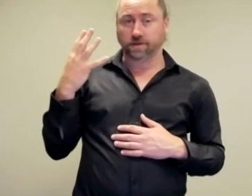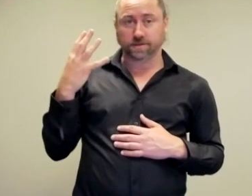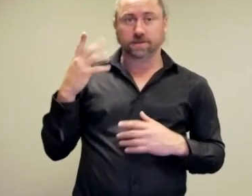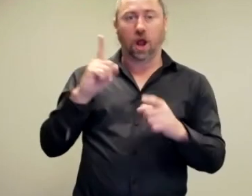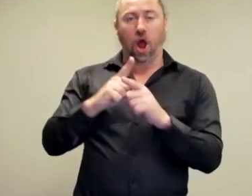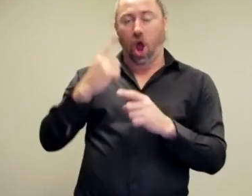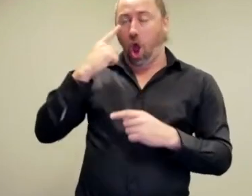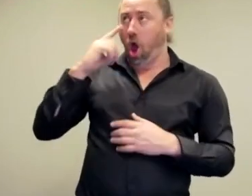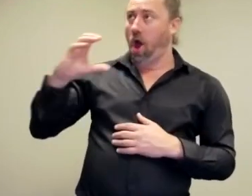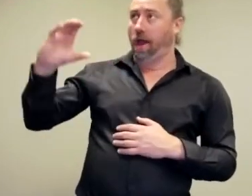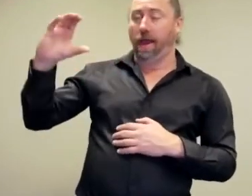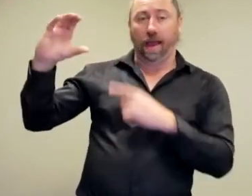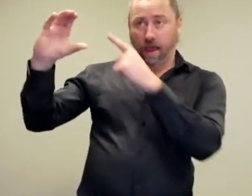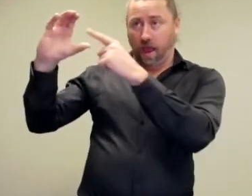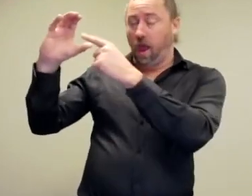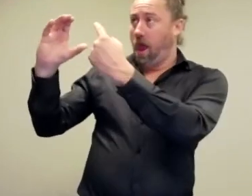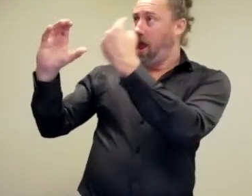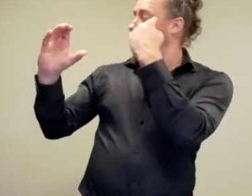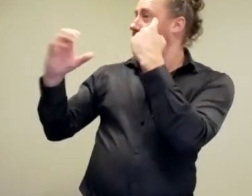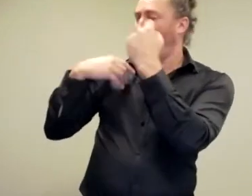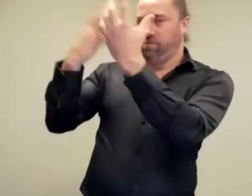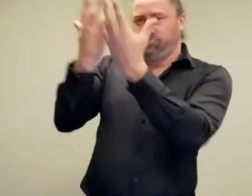I've included this work here by –